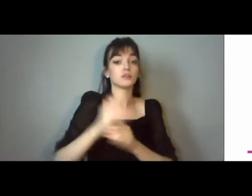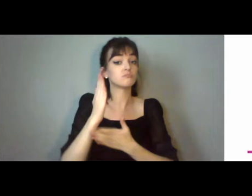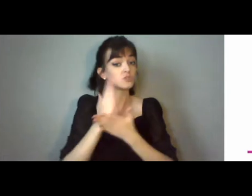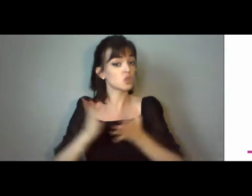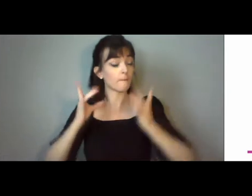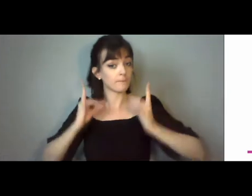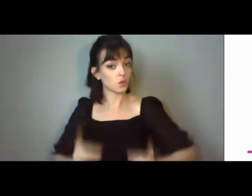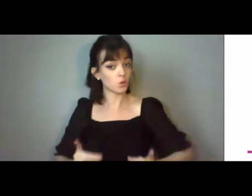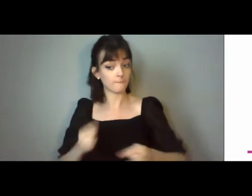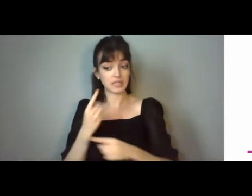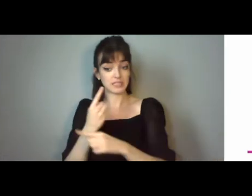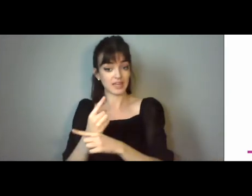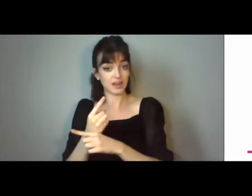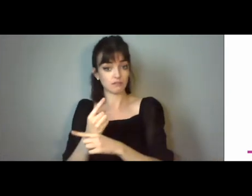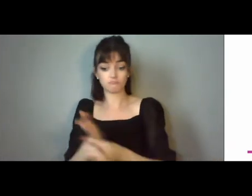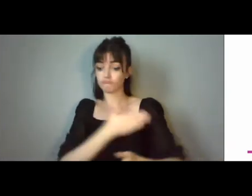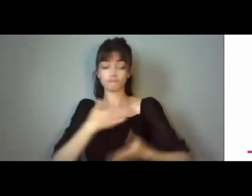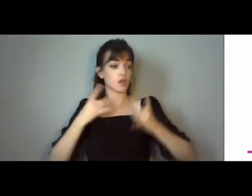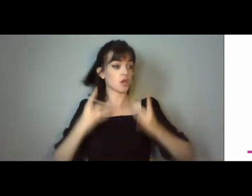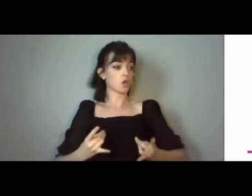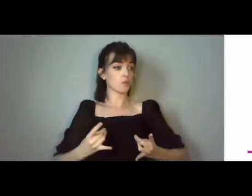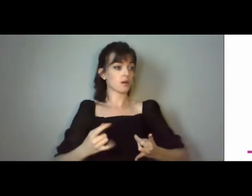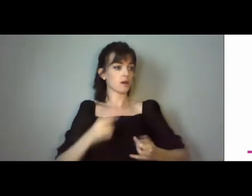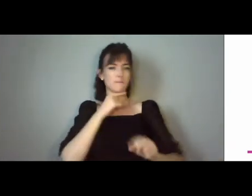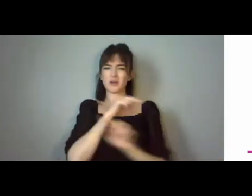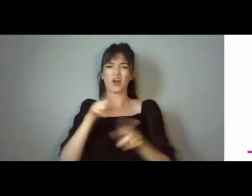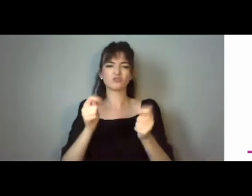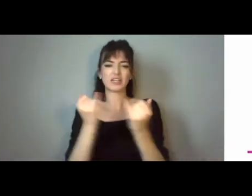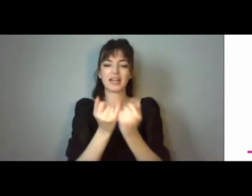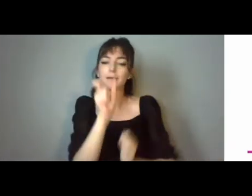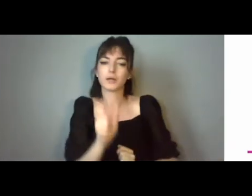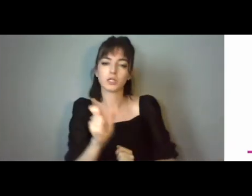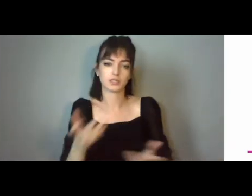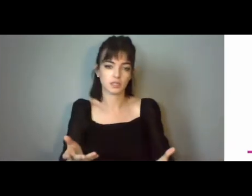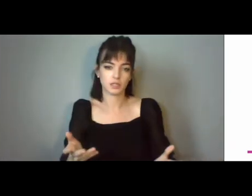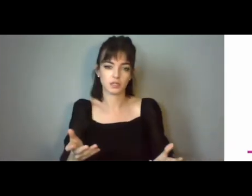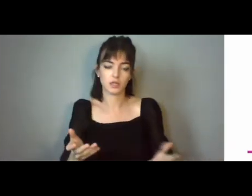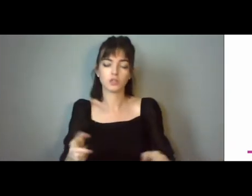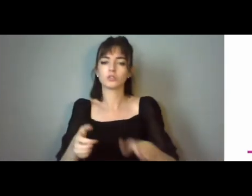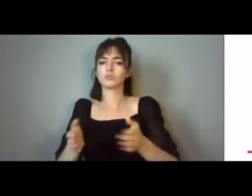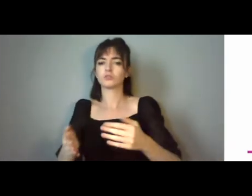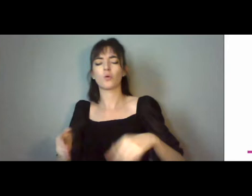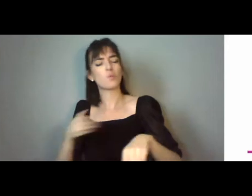whilst being human, are not persons. So where is the line between those humans that are persons